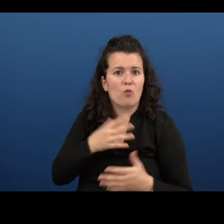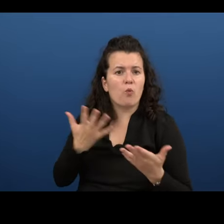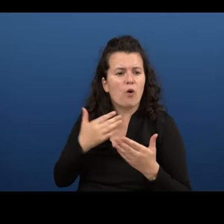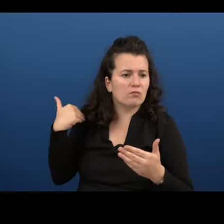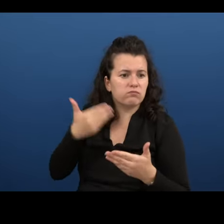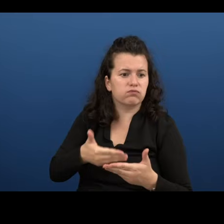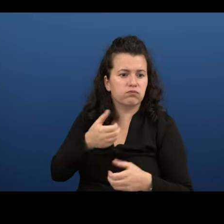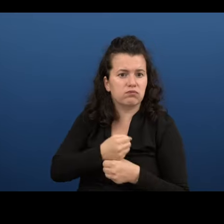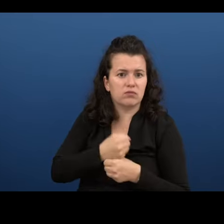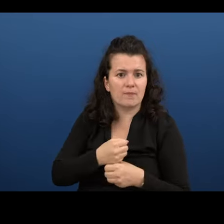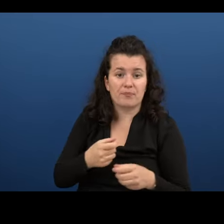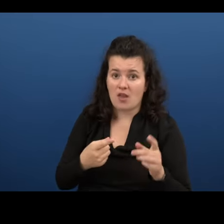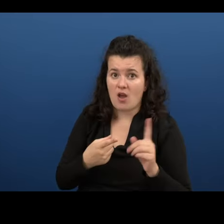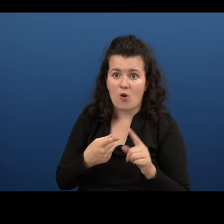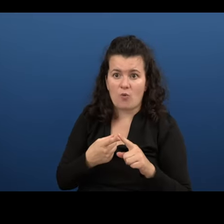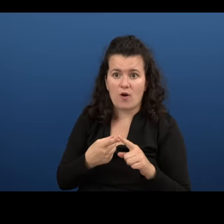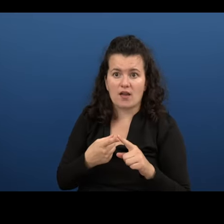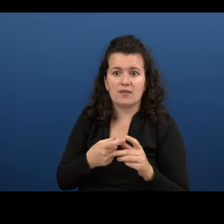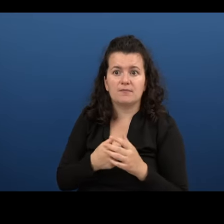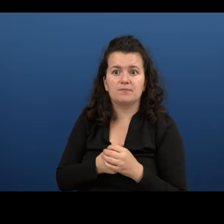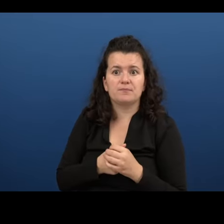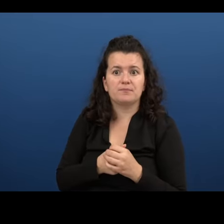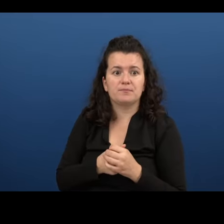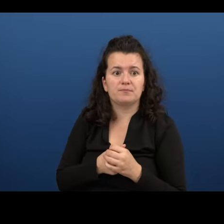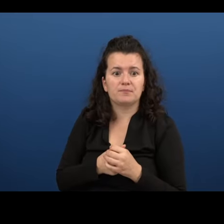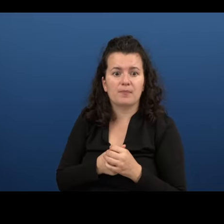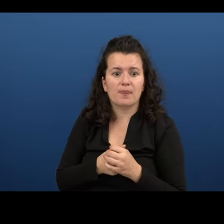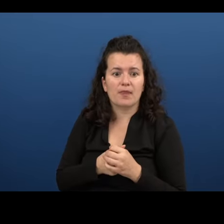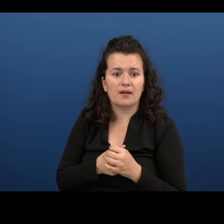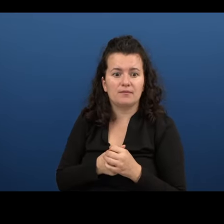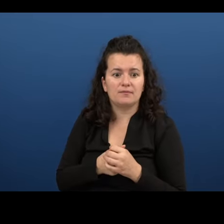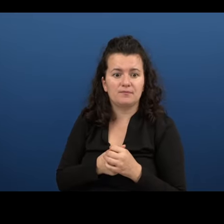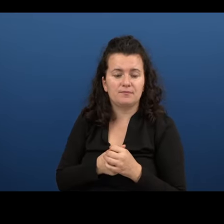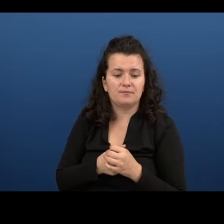16:28:37 area that we've worked on is the issue around skills and technical capacity